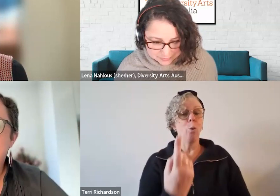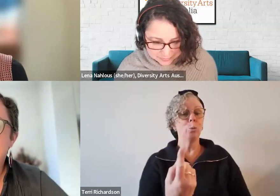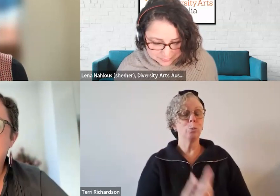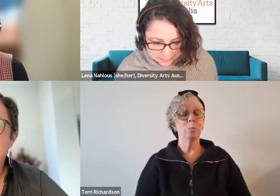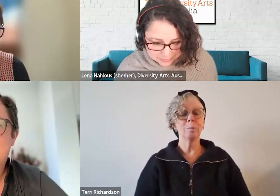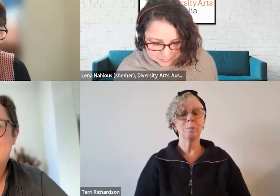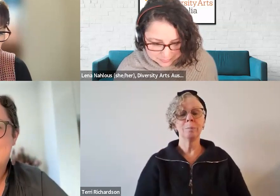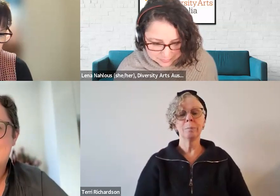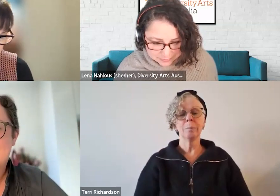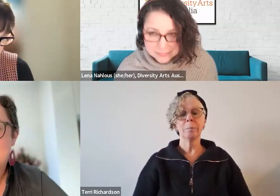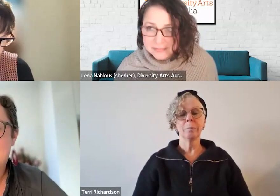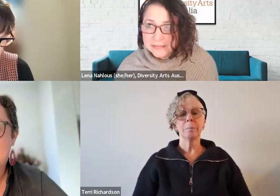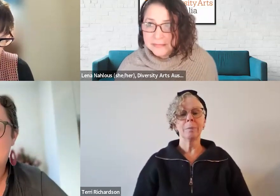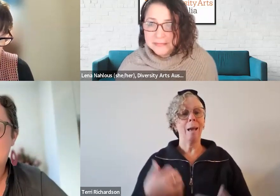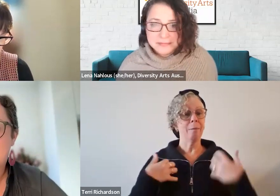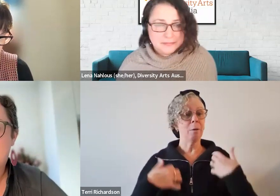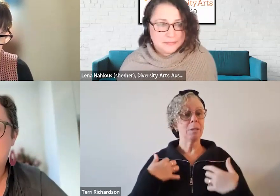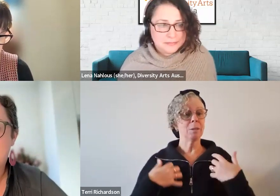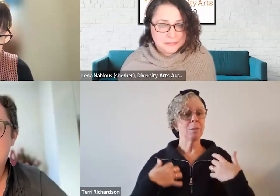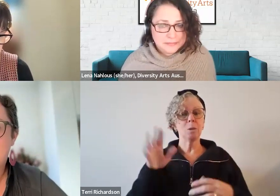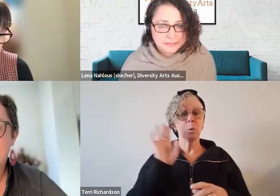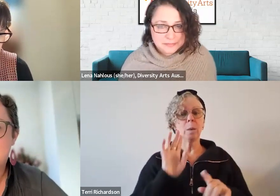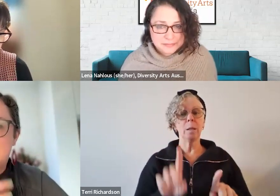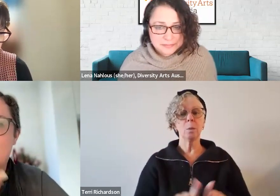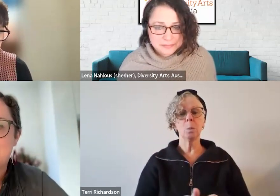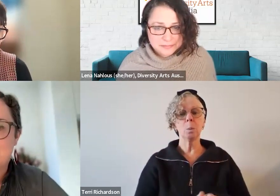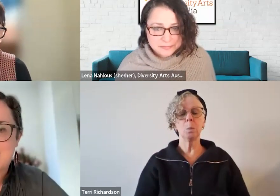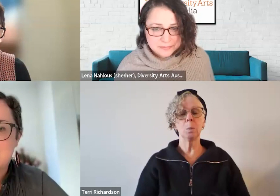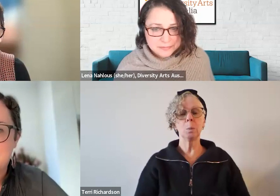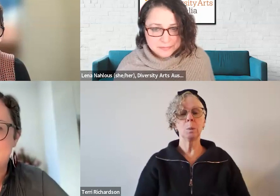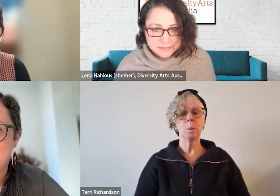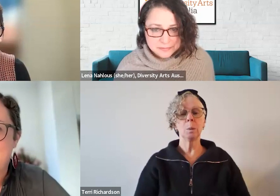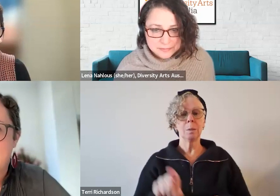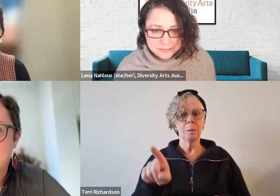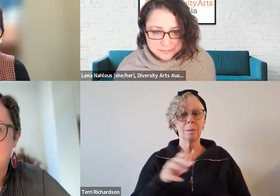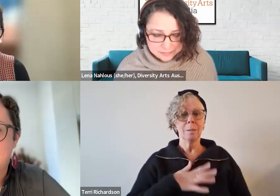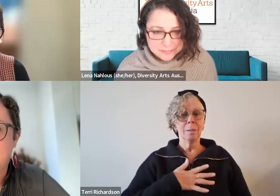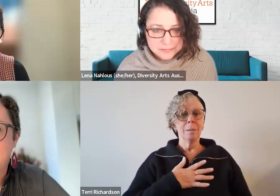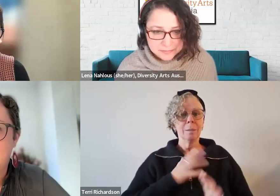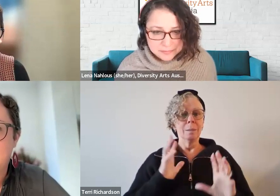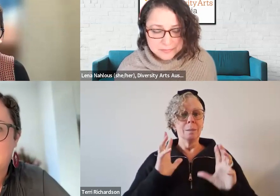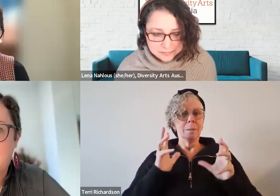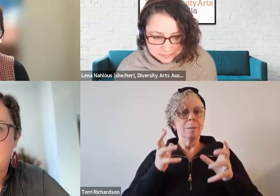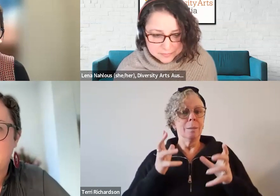It's really exciting to hear this appetite we were just talking about in real life.